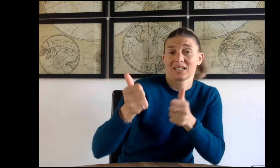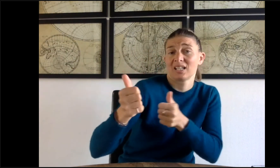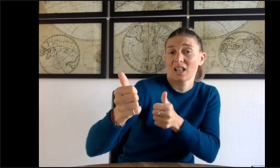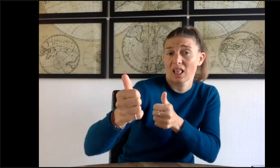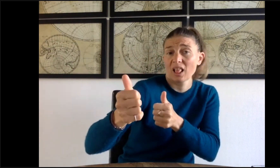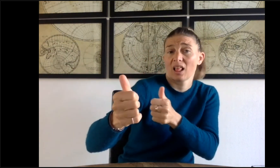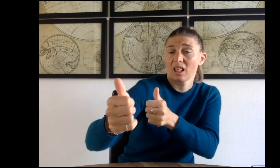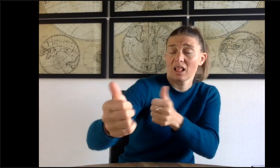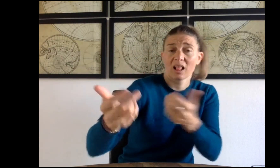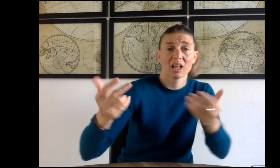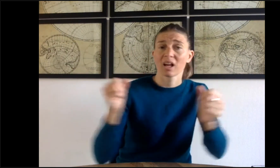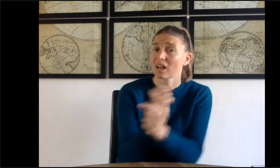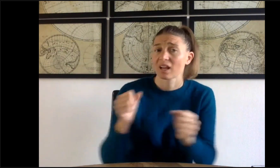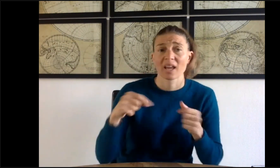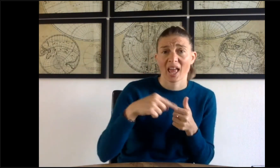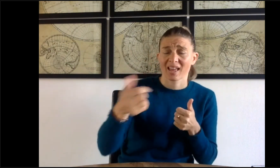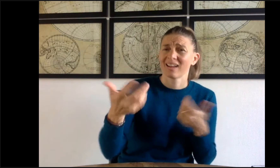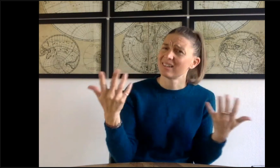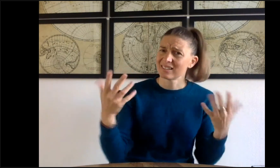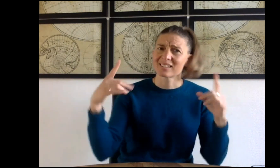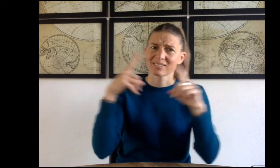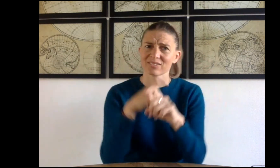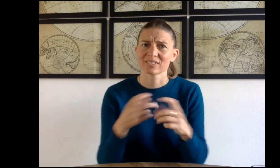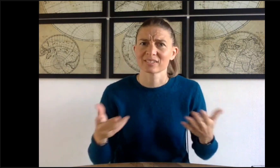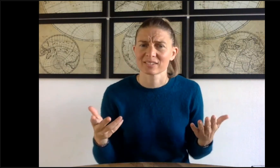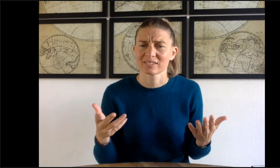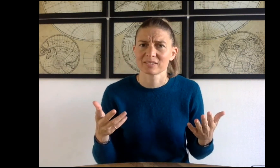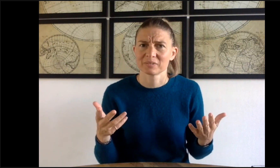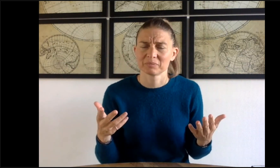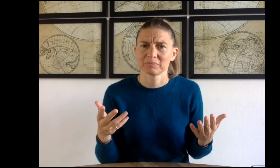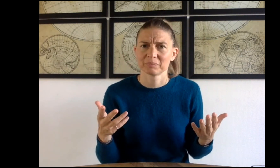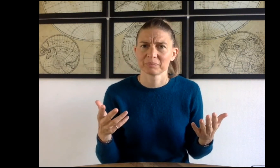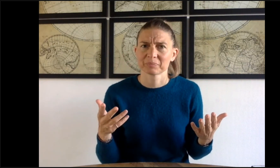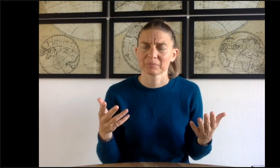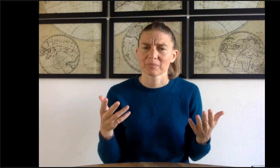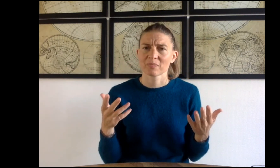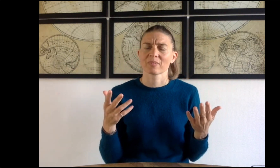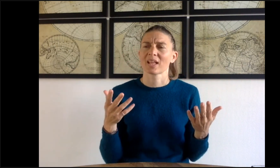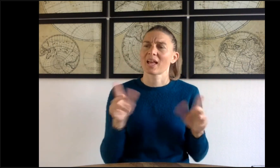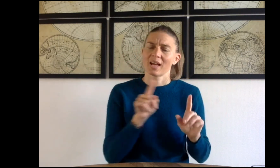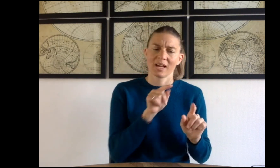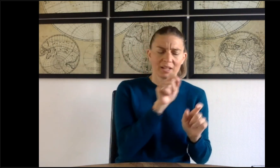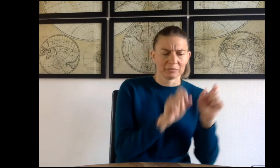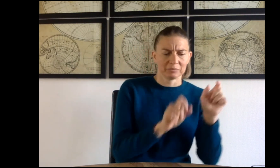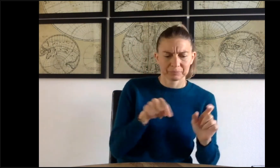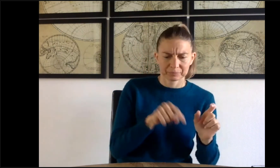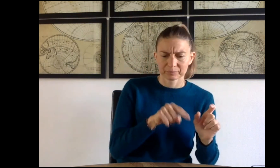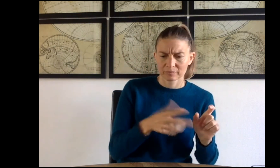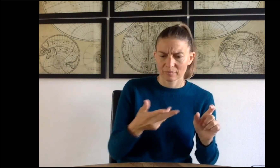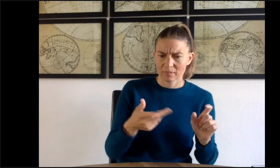they are close, these opportunities are taken away.